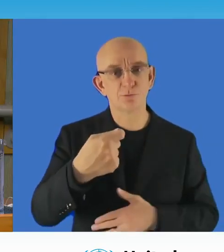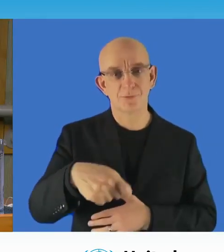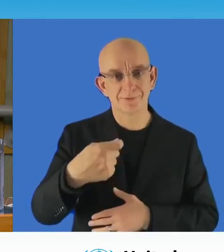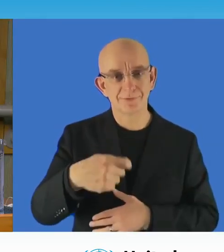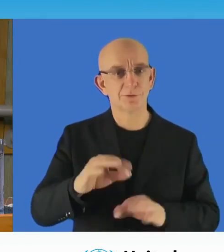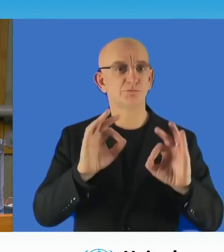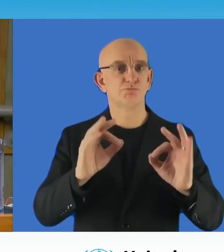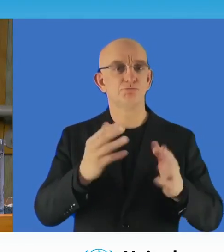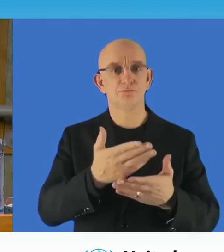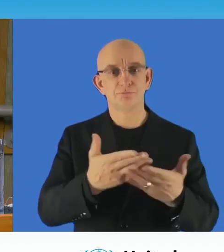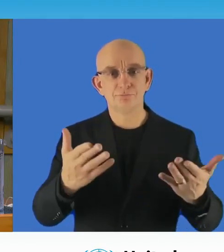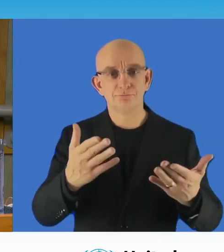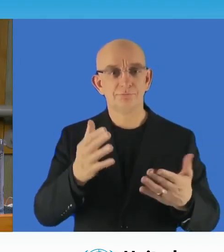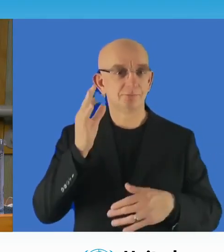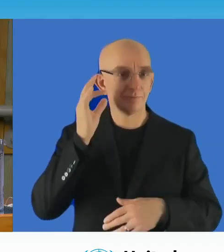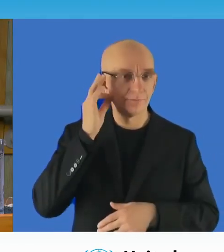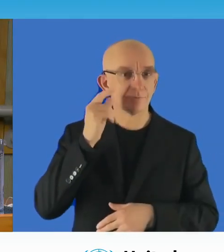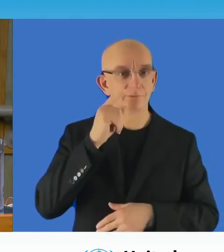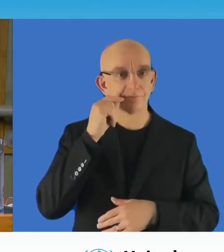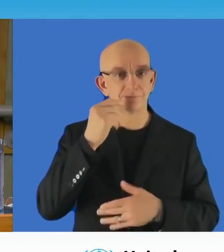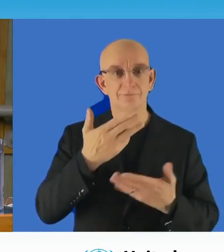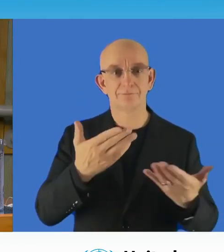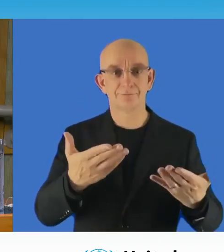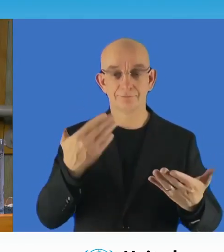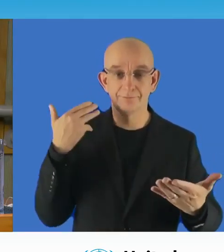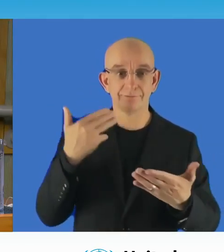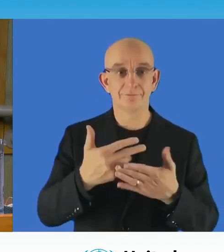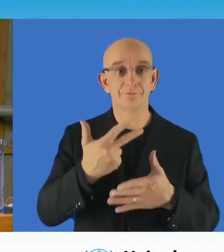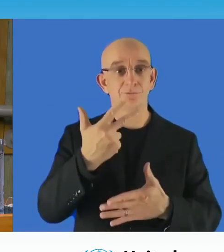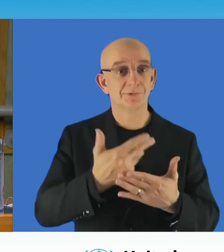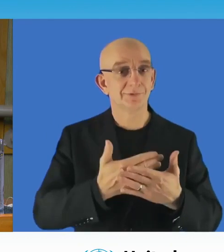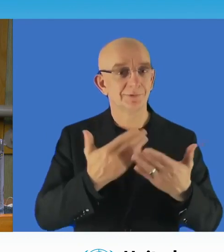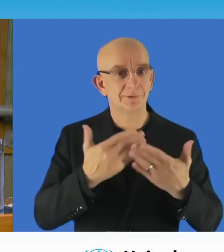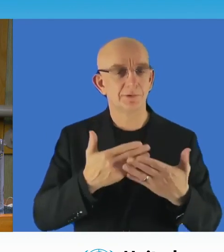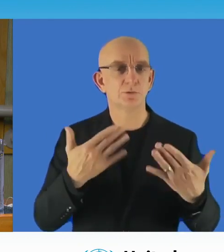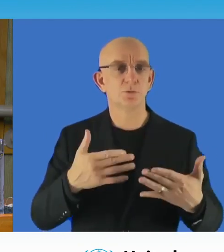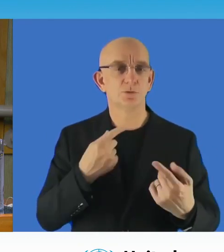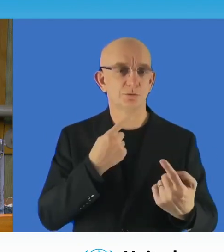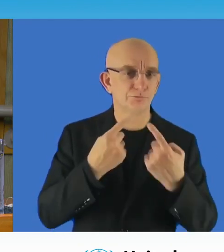over the last 3 days we have deliberated upon the latest developments in the implementation